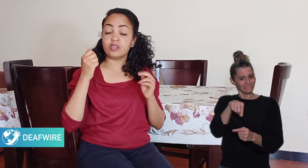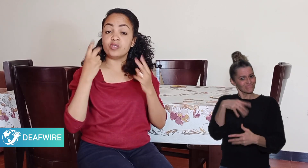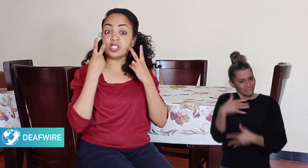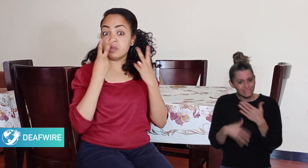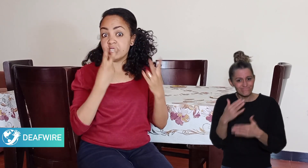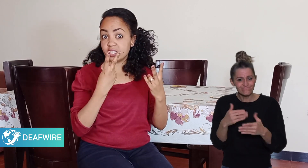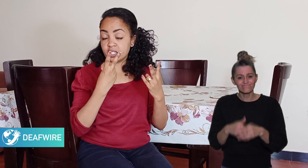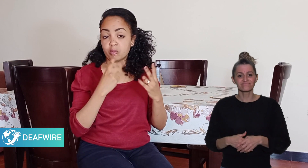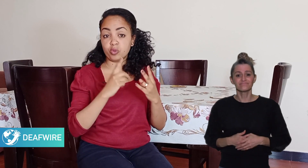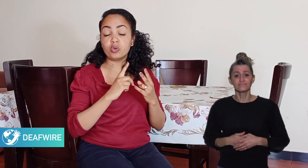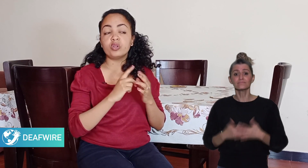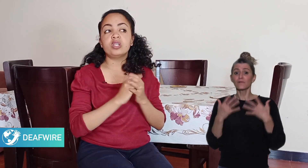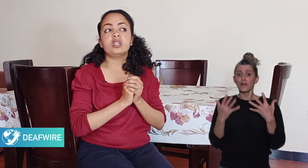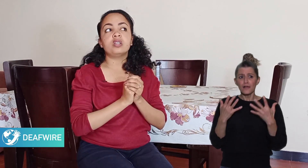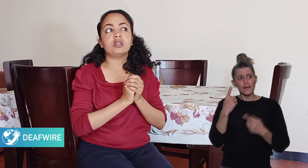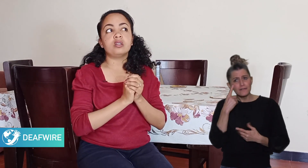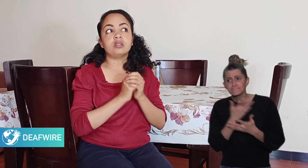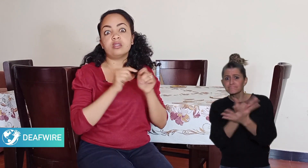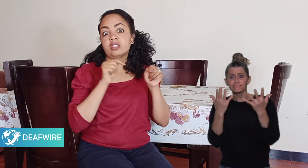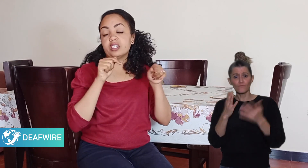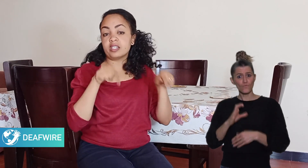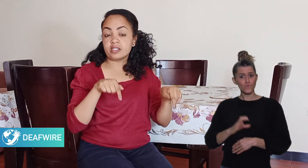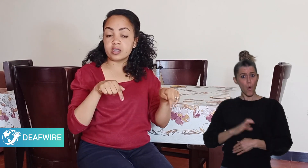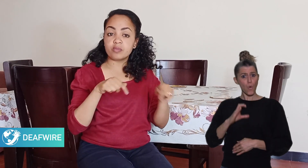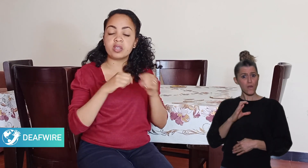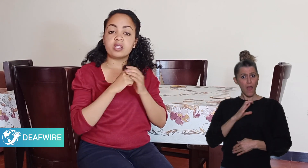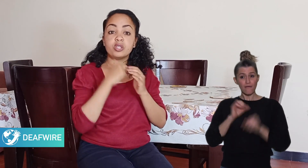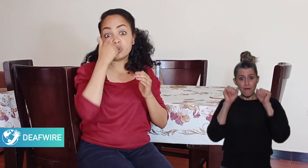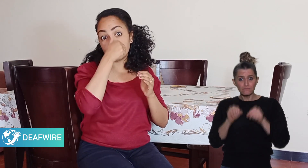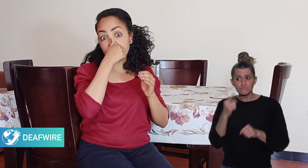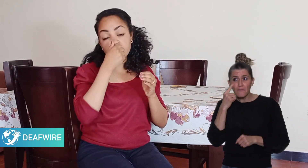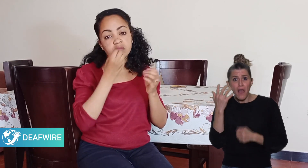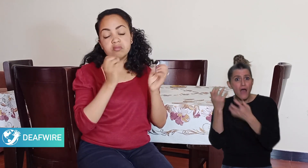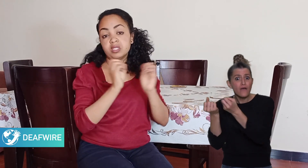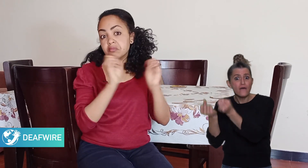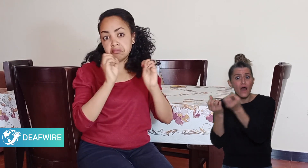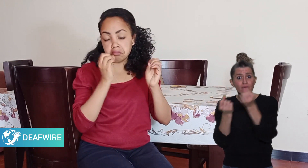to continue my involvement. Regarding CODA visibility